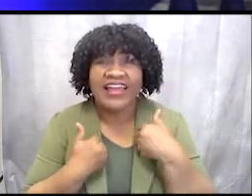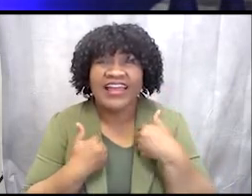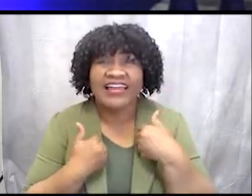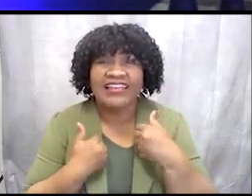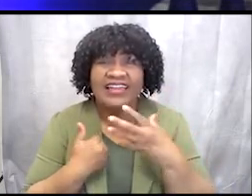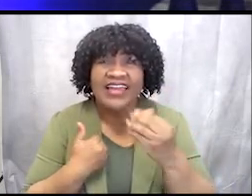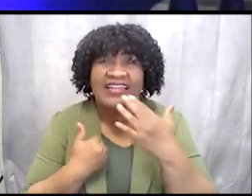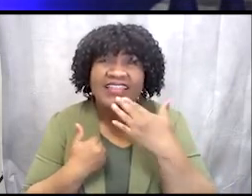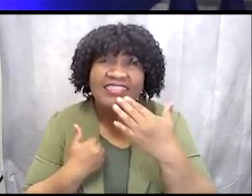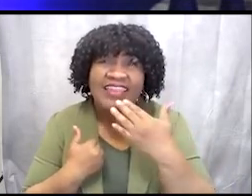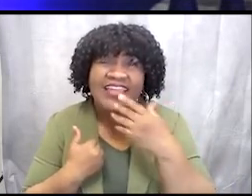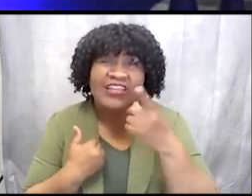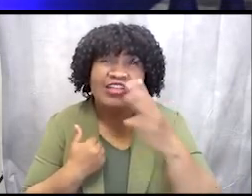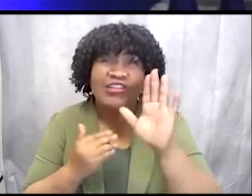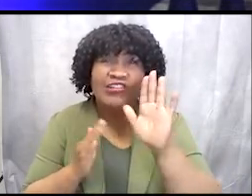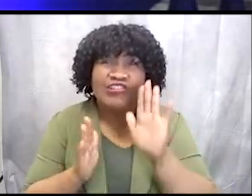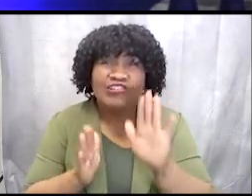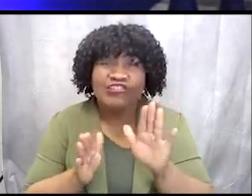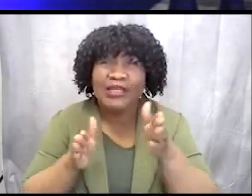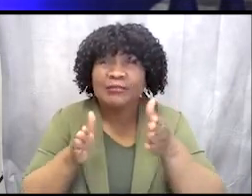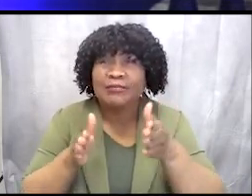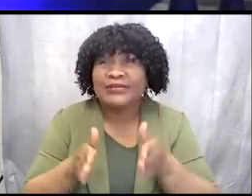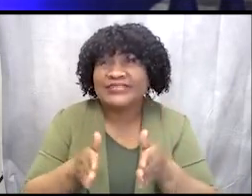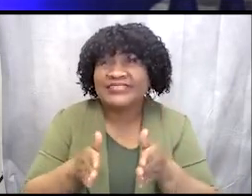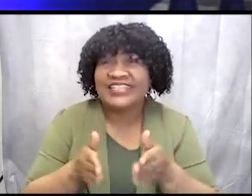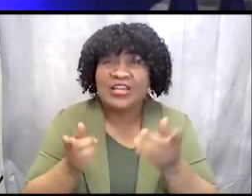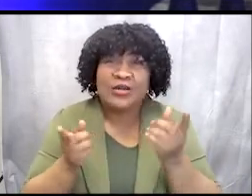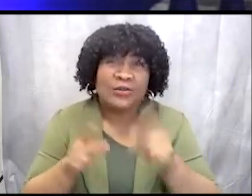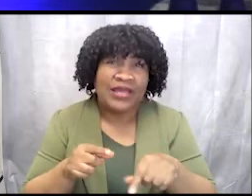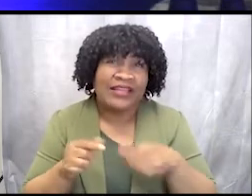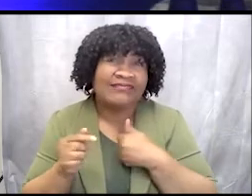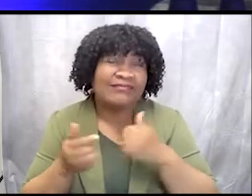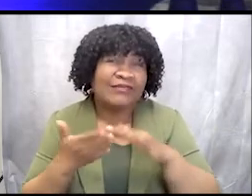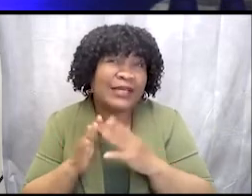And I thank you for being a great person and when I get older..."